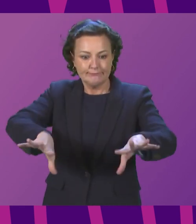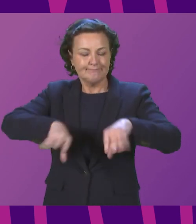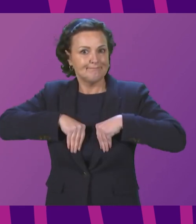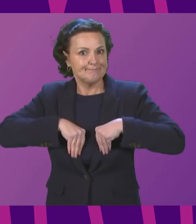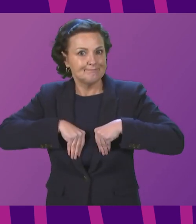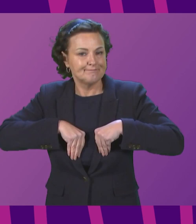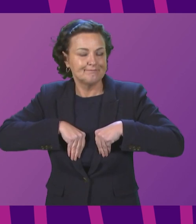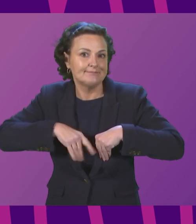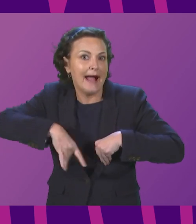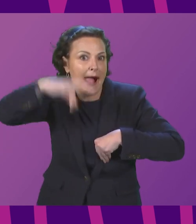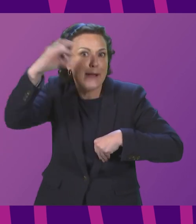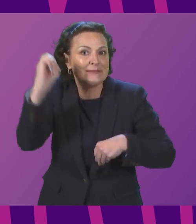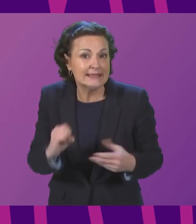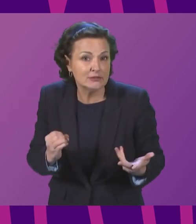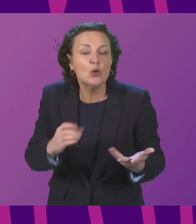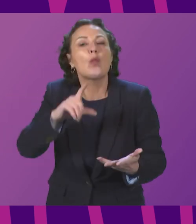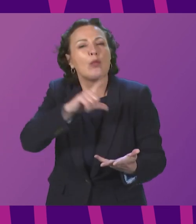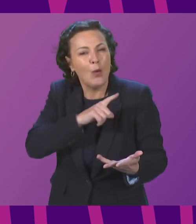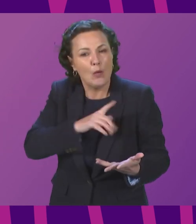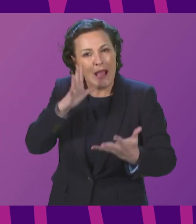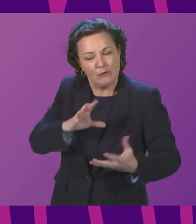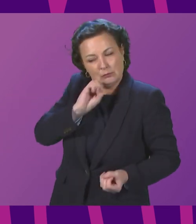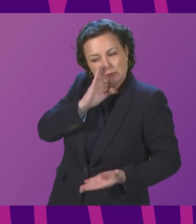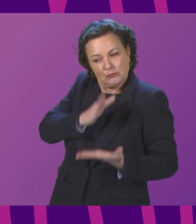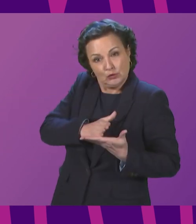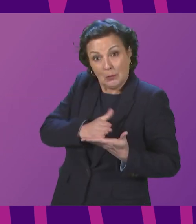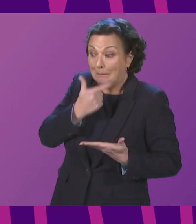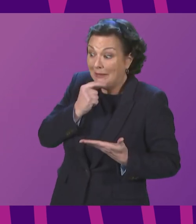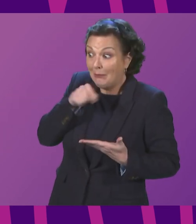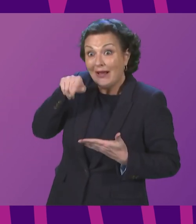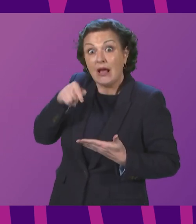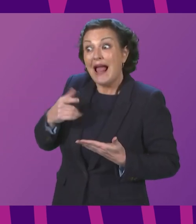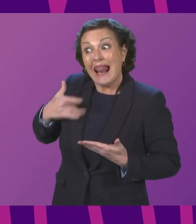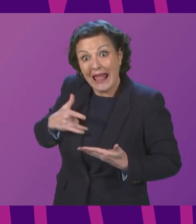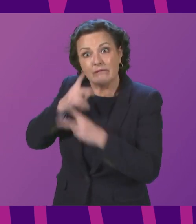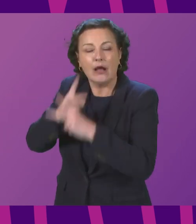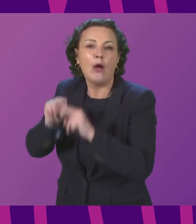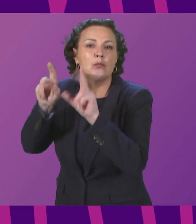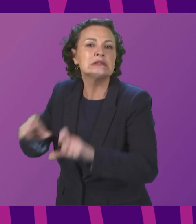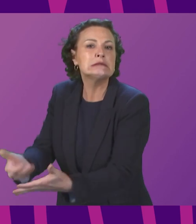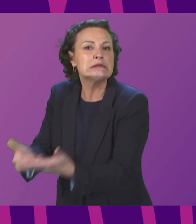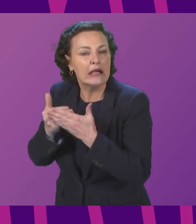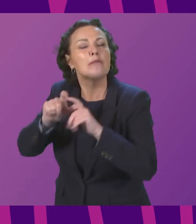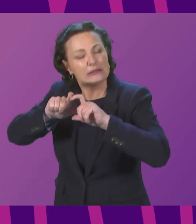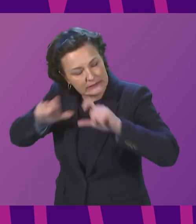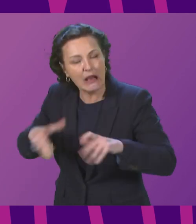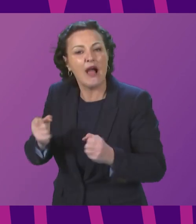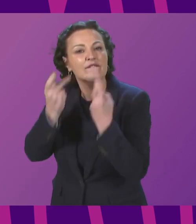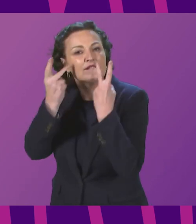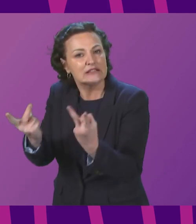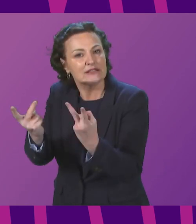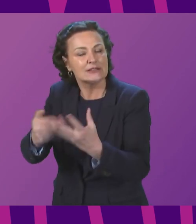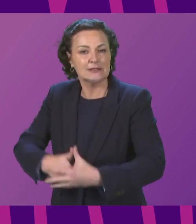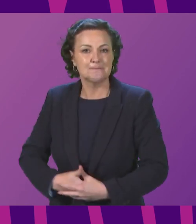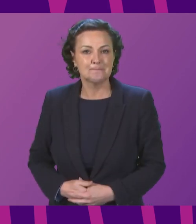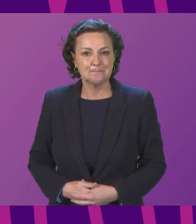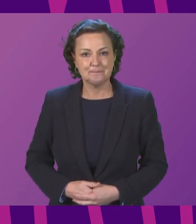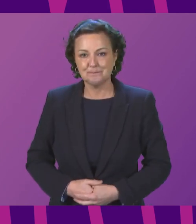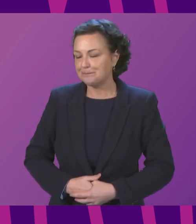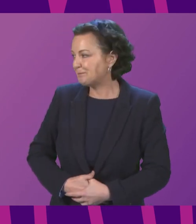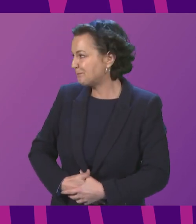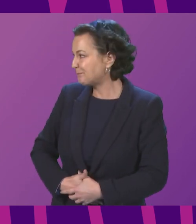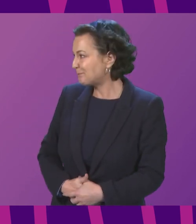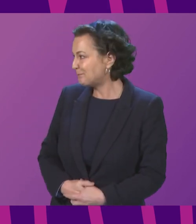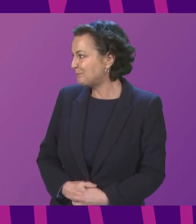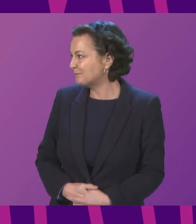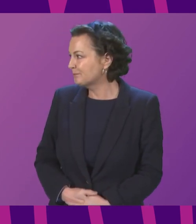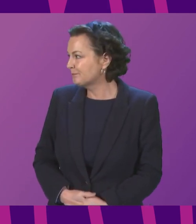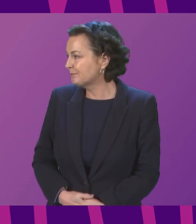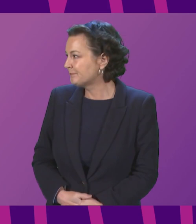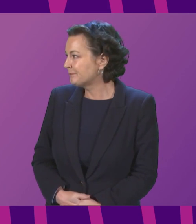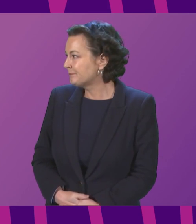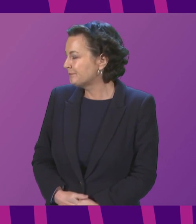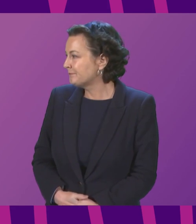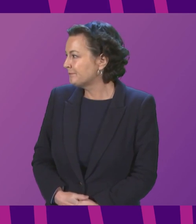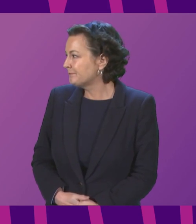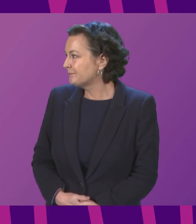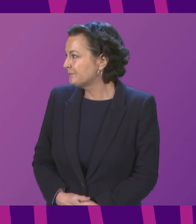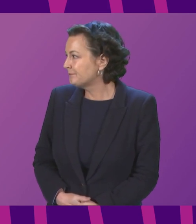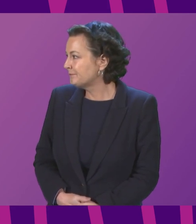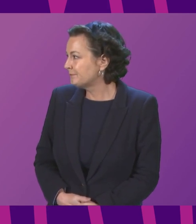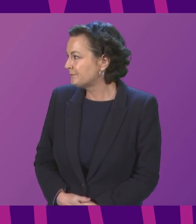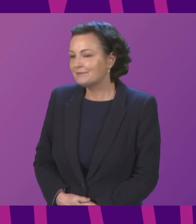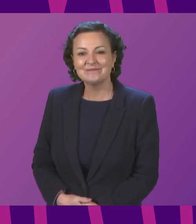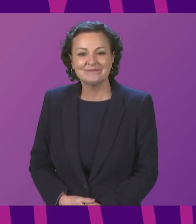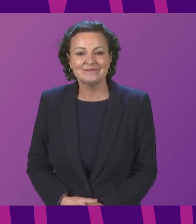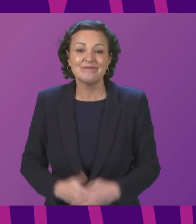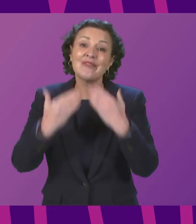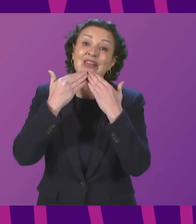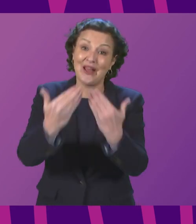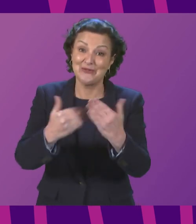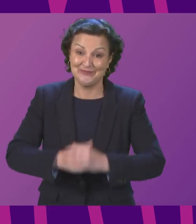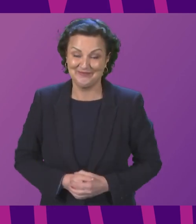precautions are necessary to ensure that we keep people in care homes as safe as possible.